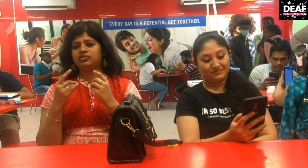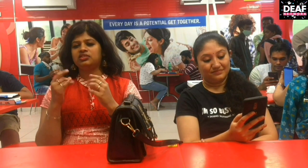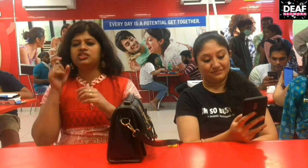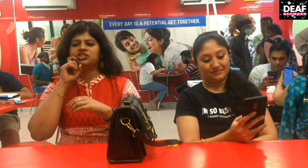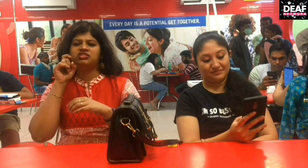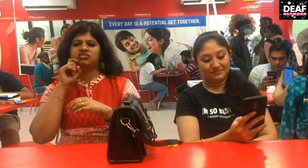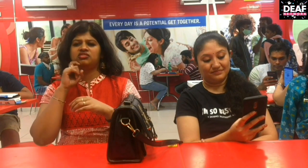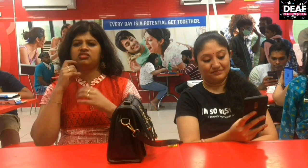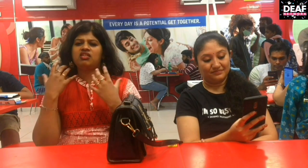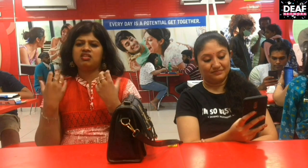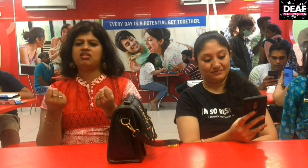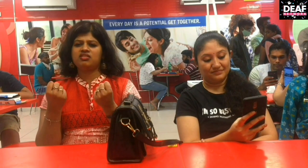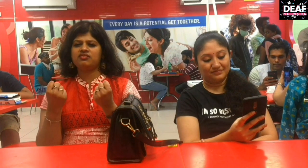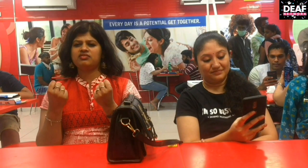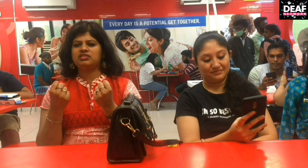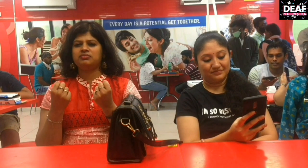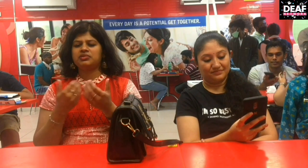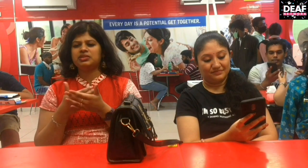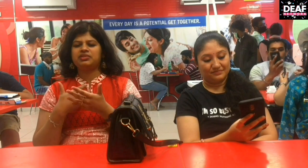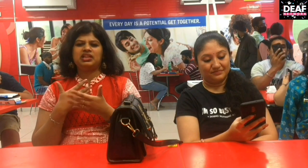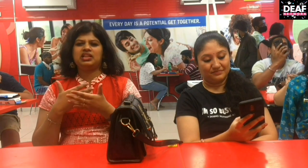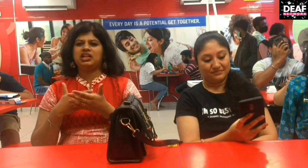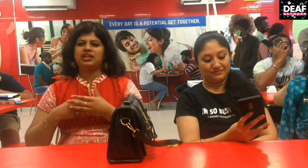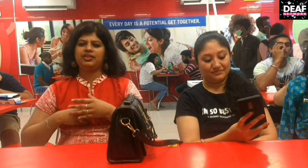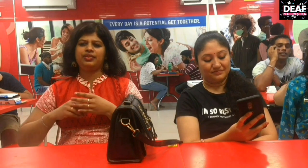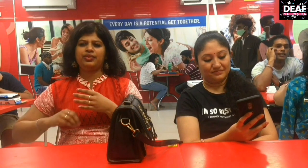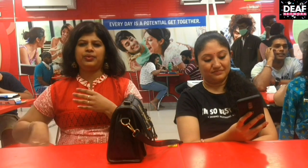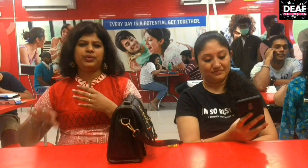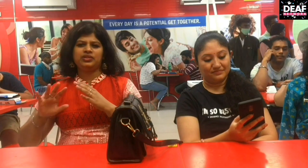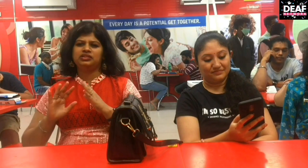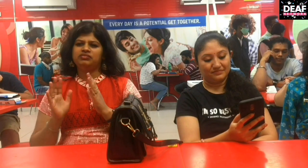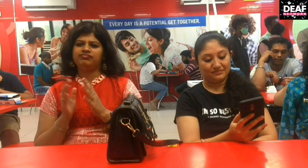We had sex.. I got pregnant ... and abort.